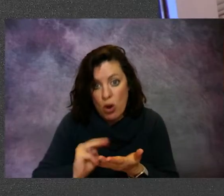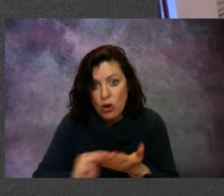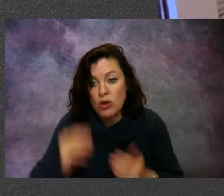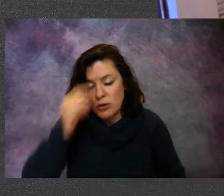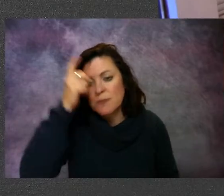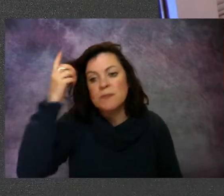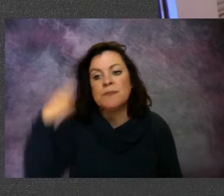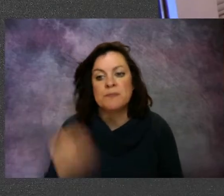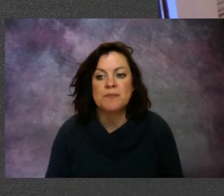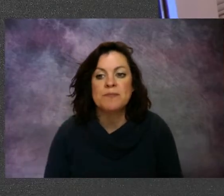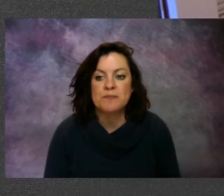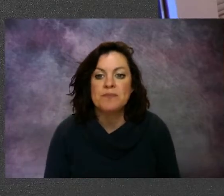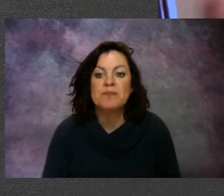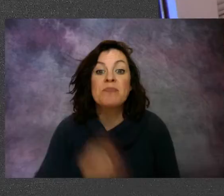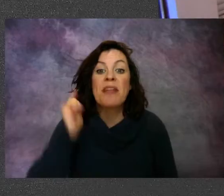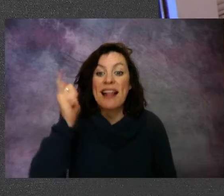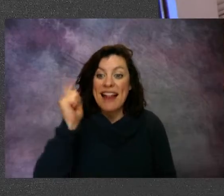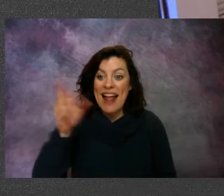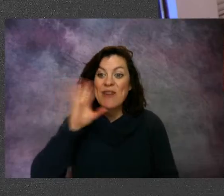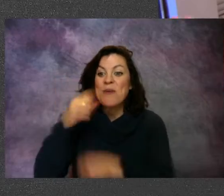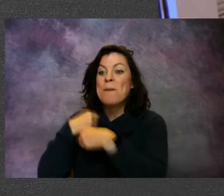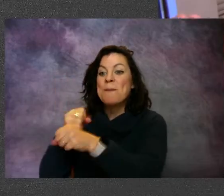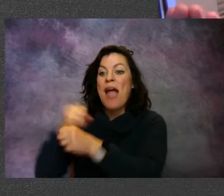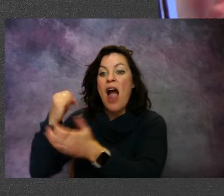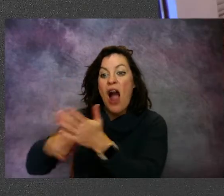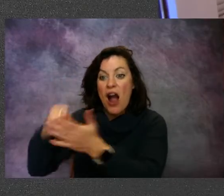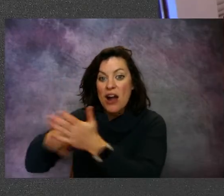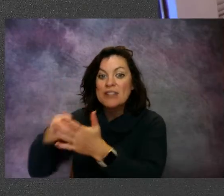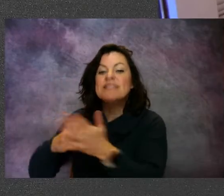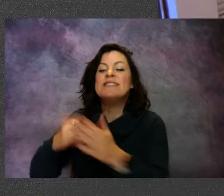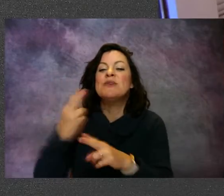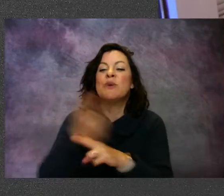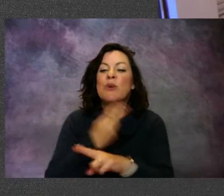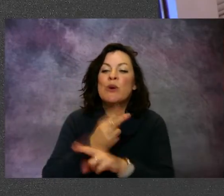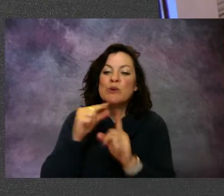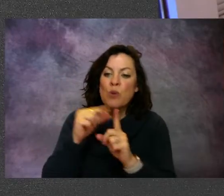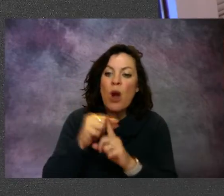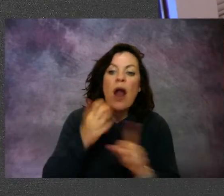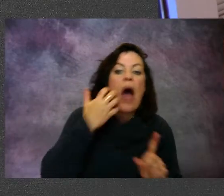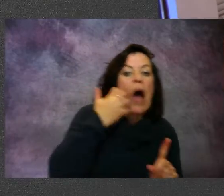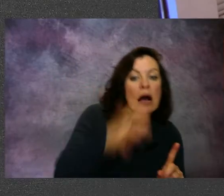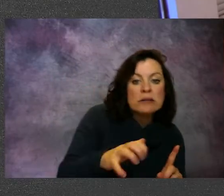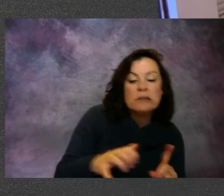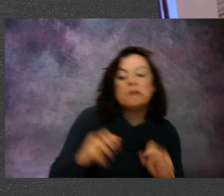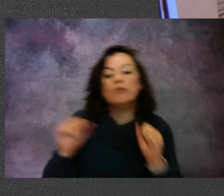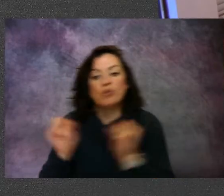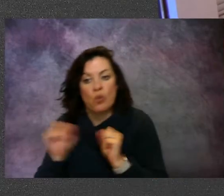because we've been talking about the words hot and cold and the temperature it is outside and the weather,